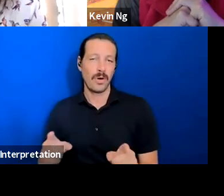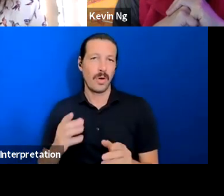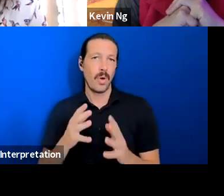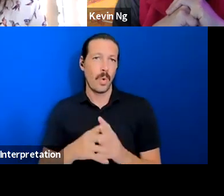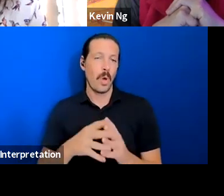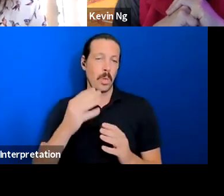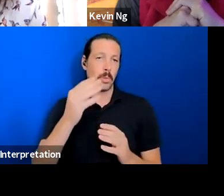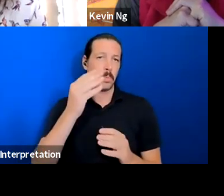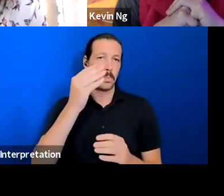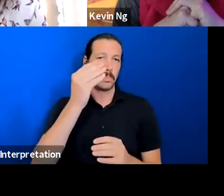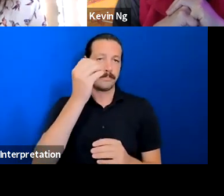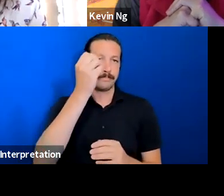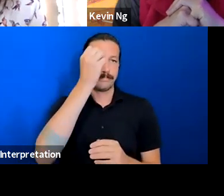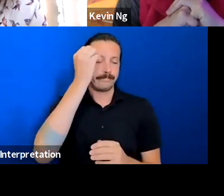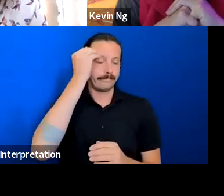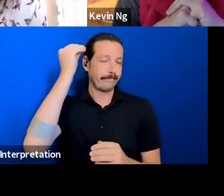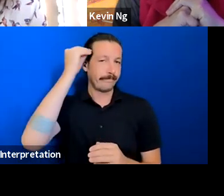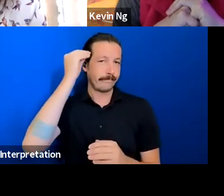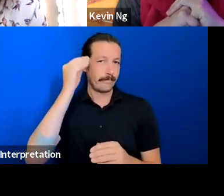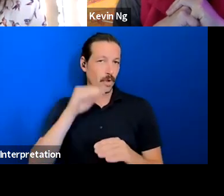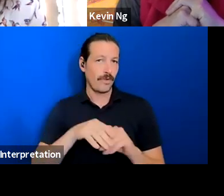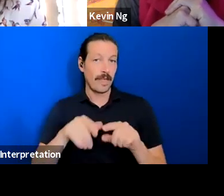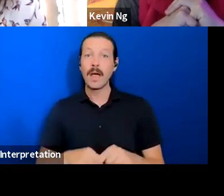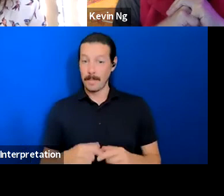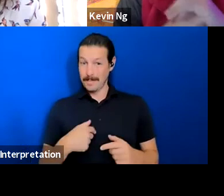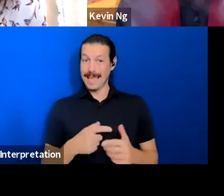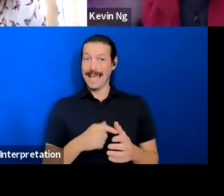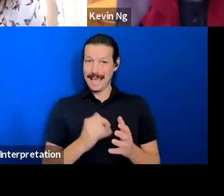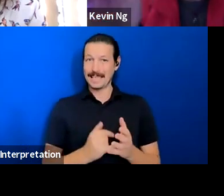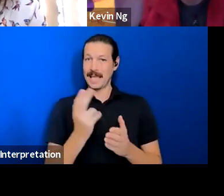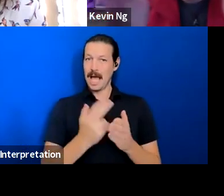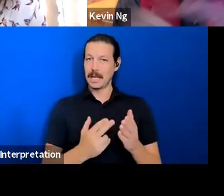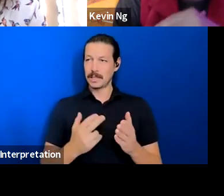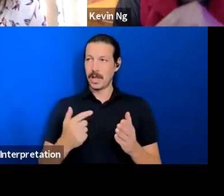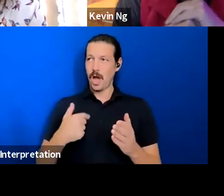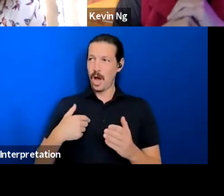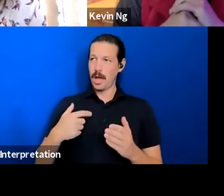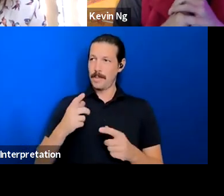in what communities and what art forms I'm really trying to channel, that was really helpful for me